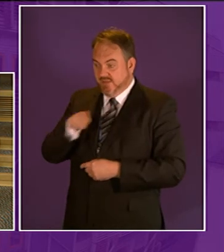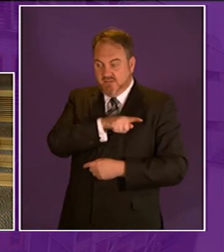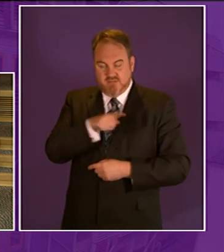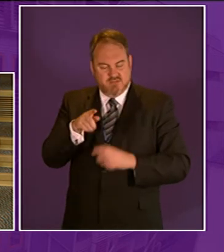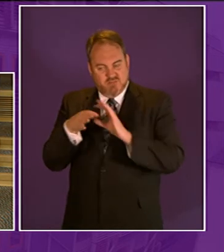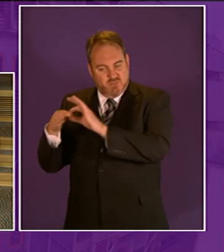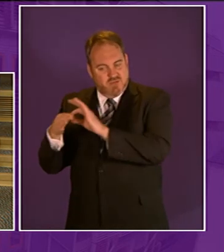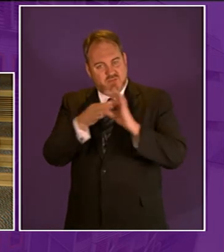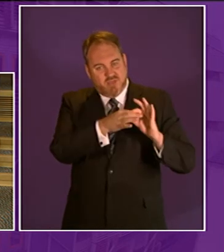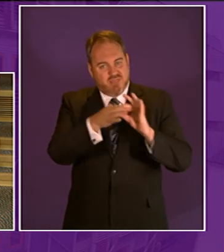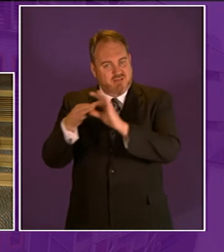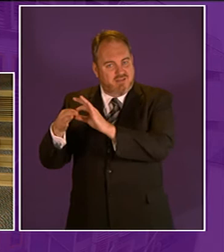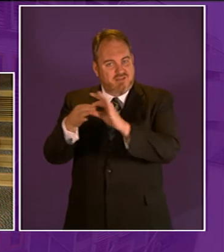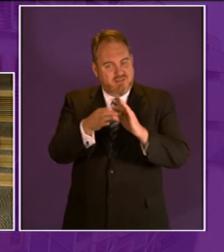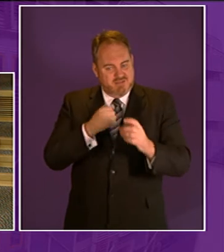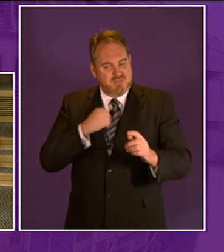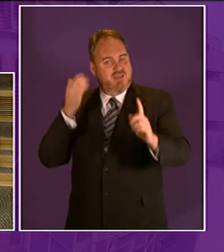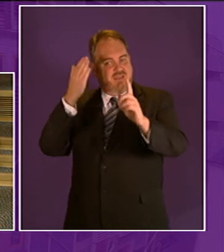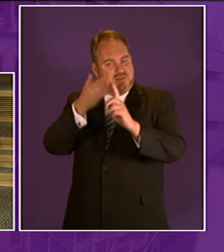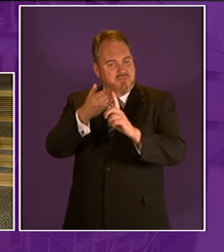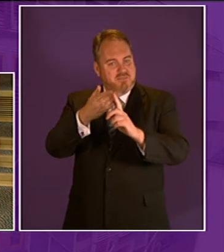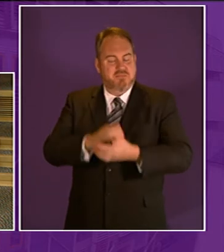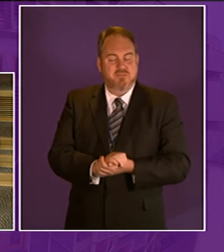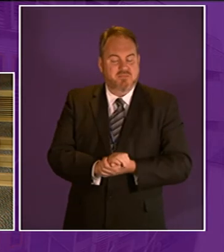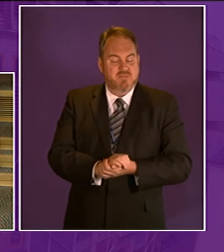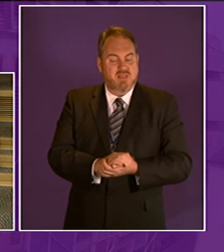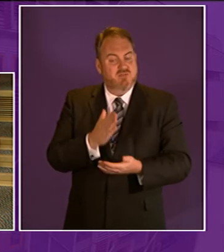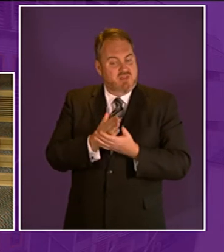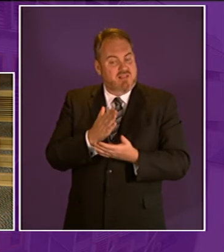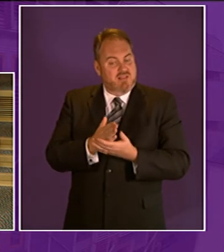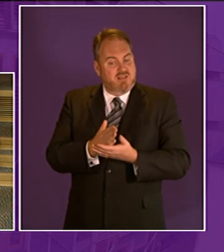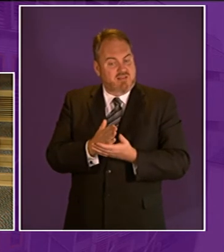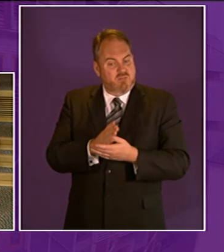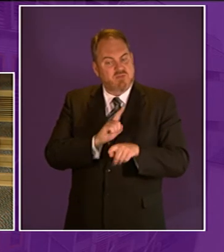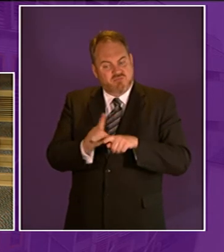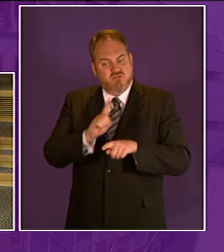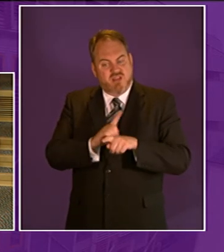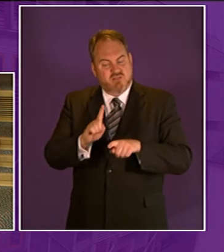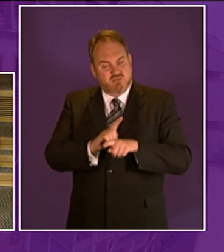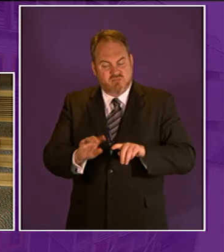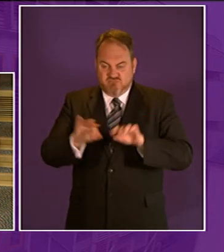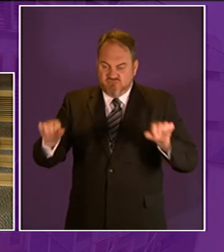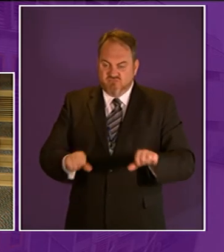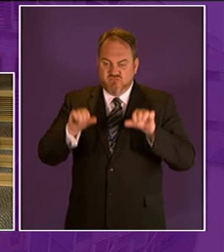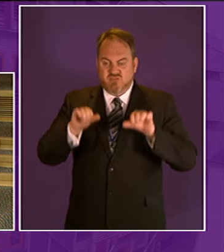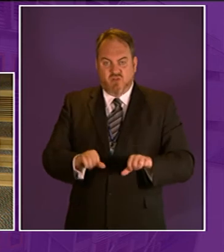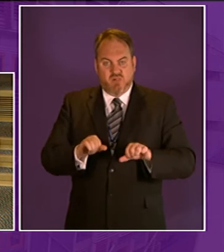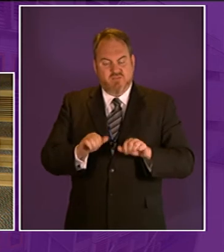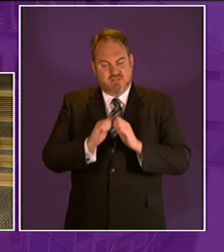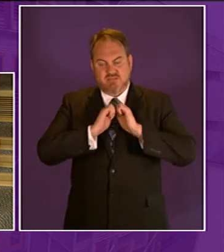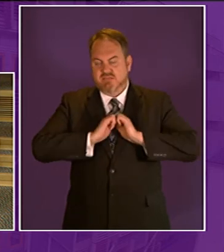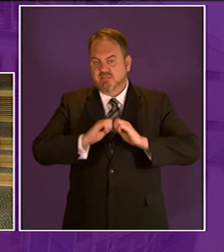The minister and I have put in place a process for resolving the dispute on the basis of